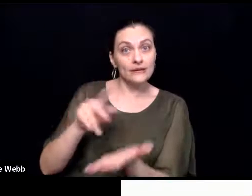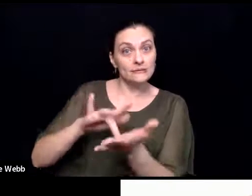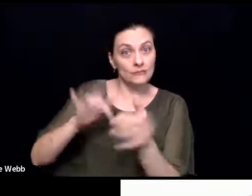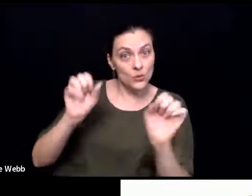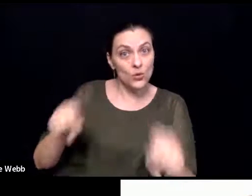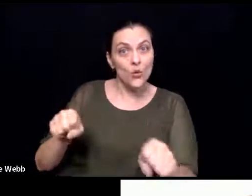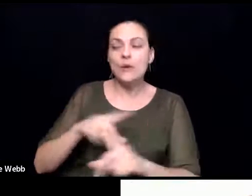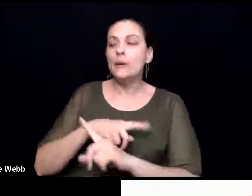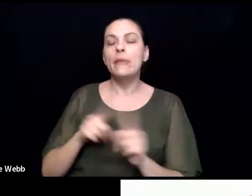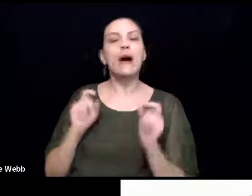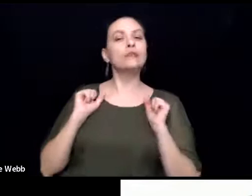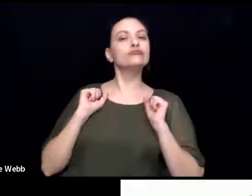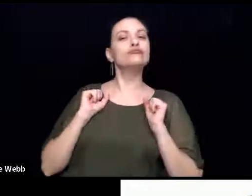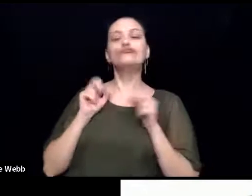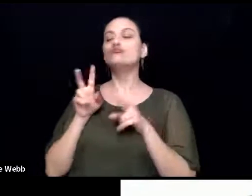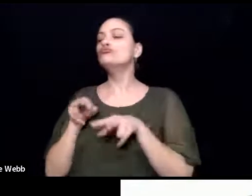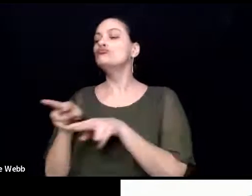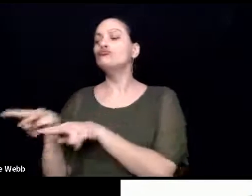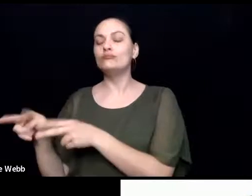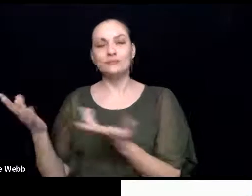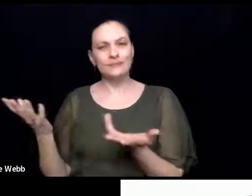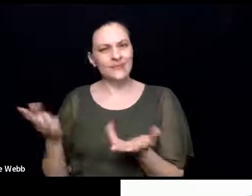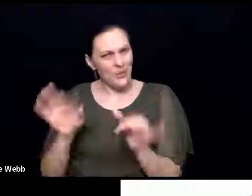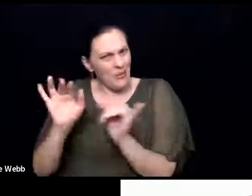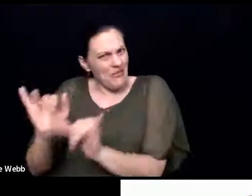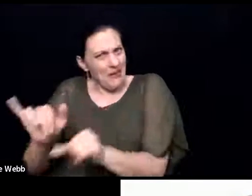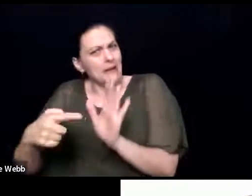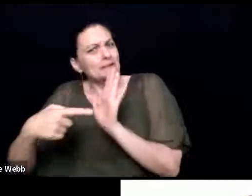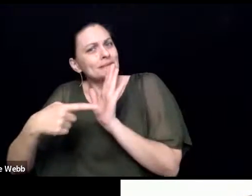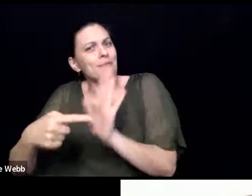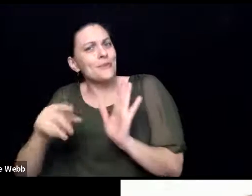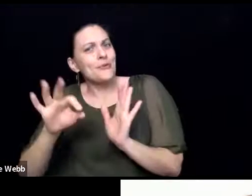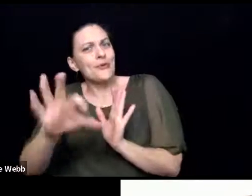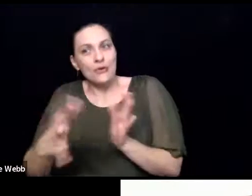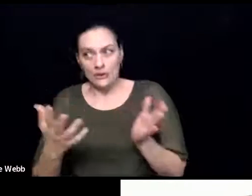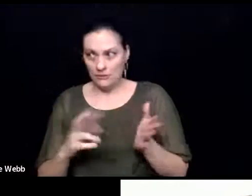when we see the doctor, we are less likely to get treated well, less likely to get pain medicine,